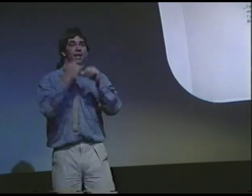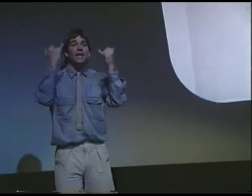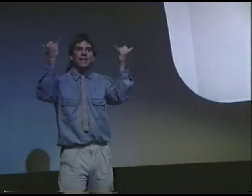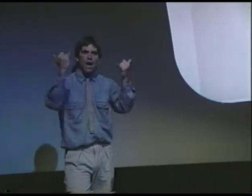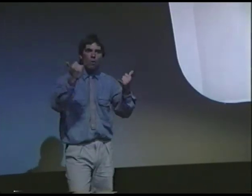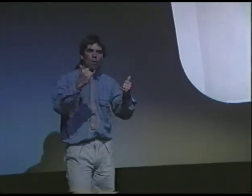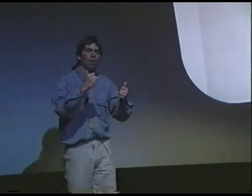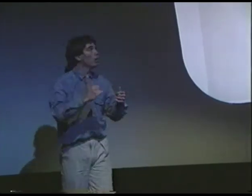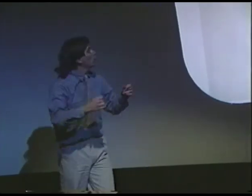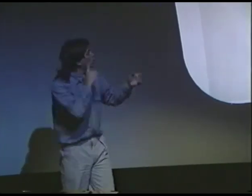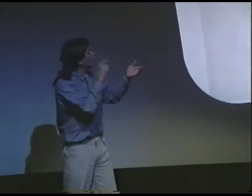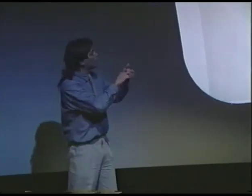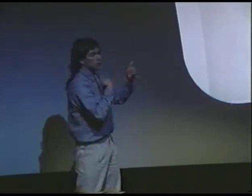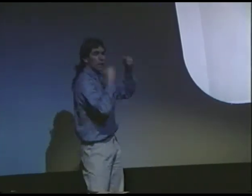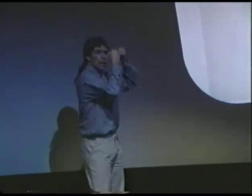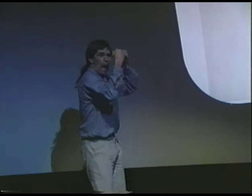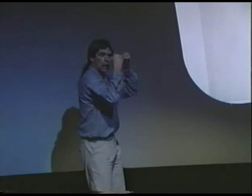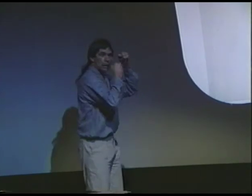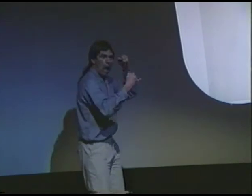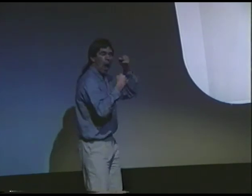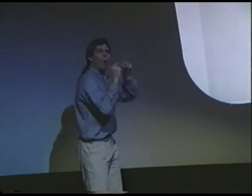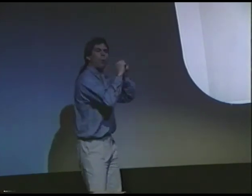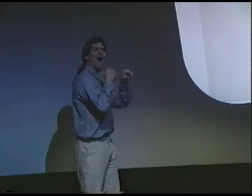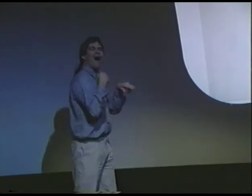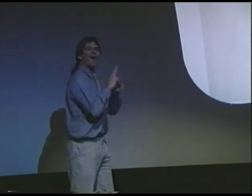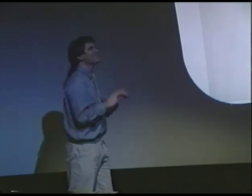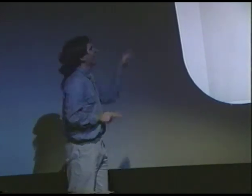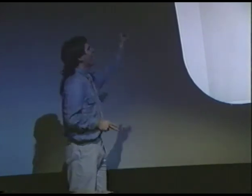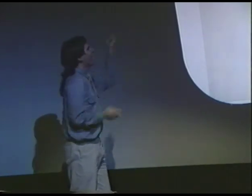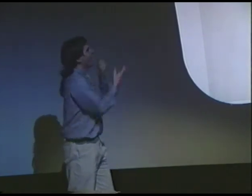OK, now, notice the underlined parts.